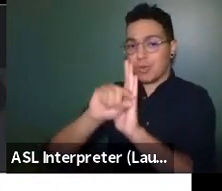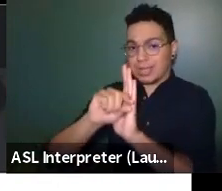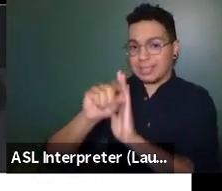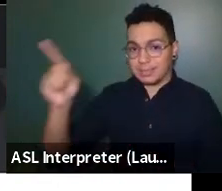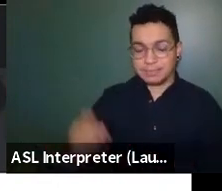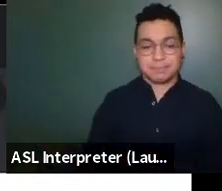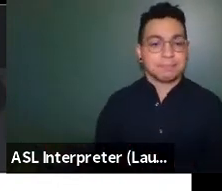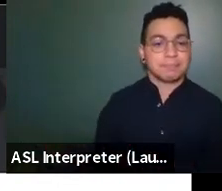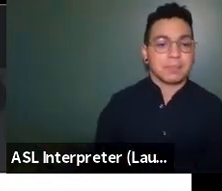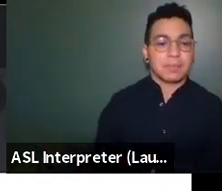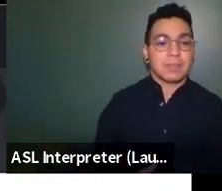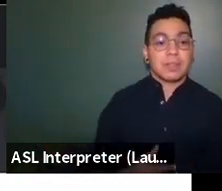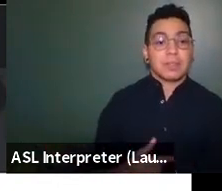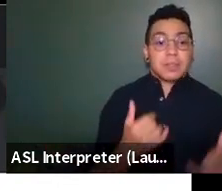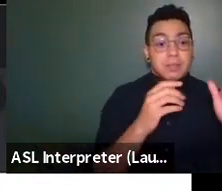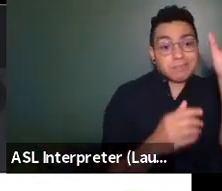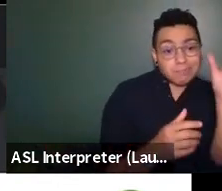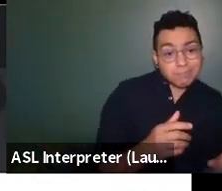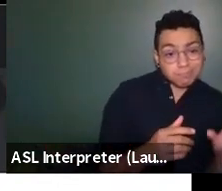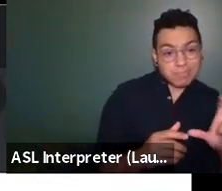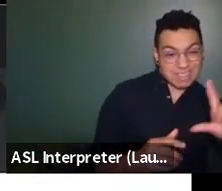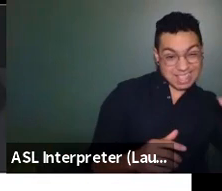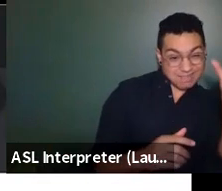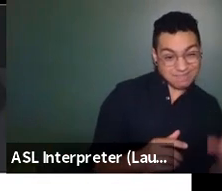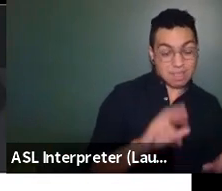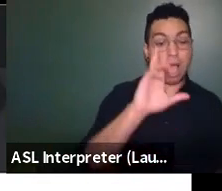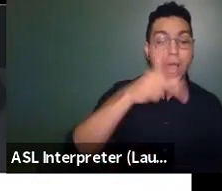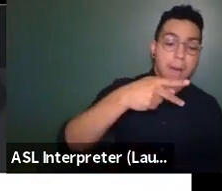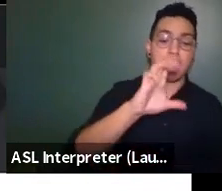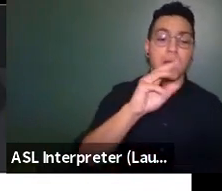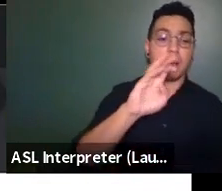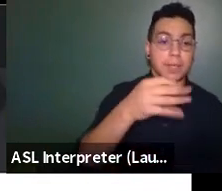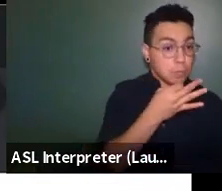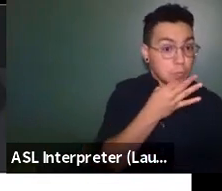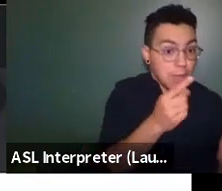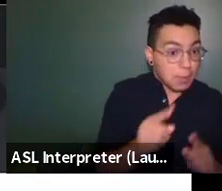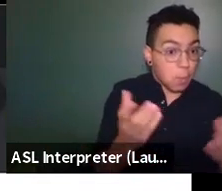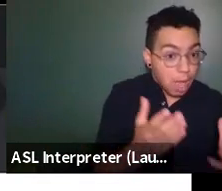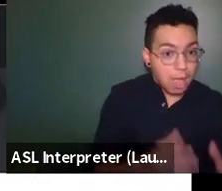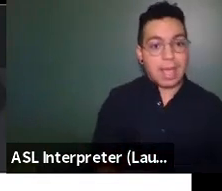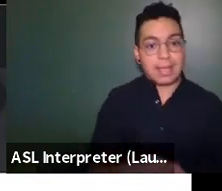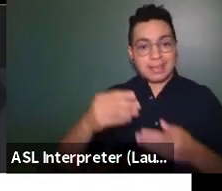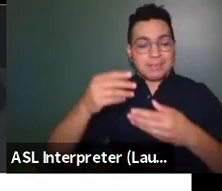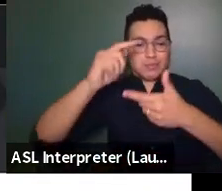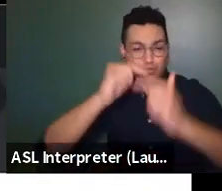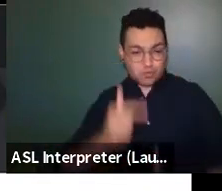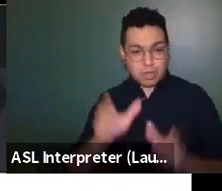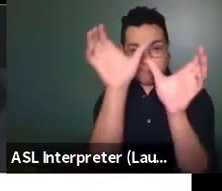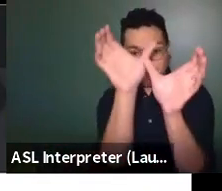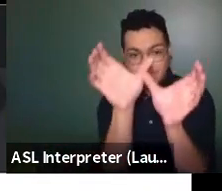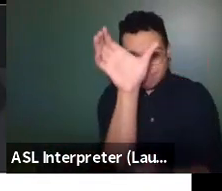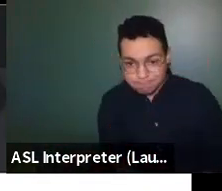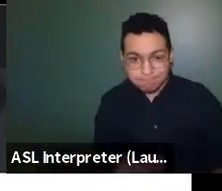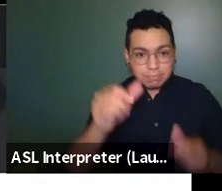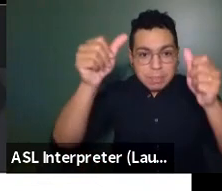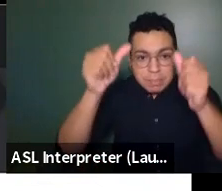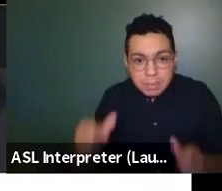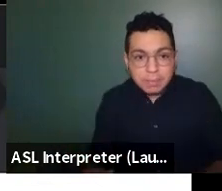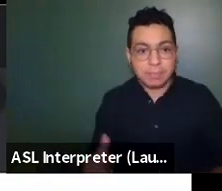ESD 112 - Katherine Livick: We have an upcoming segment and here's the body of my stream down here. And it's even given me a little clue. Says "share something with your class". If I click there that's what I'm going to do.